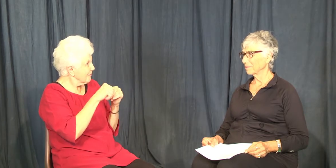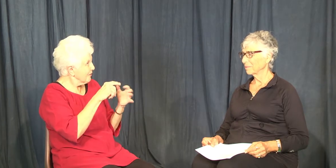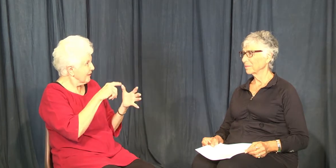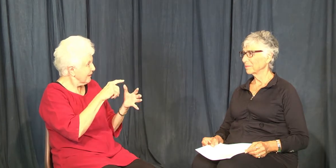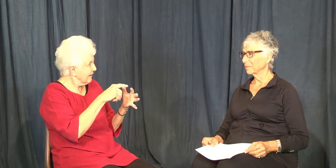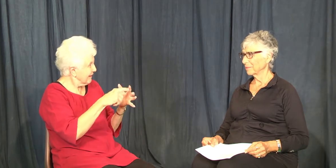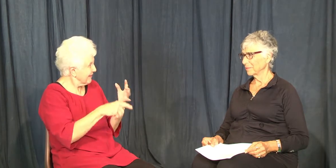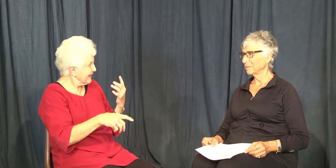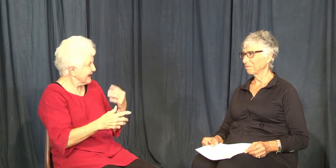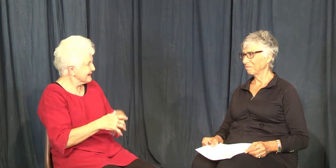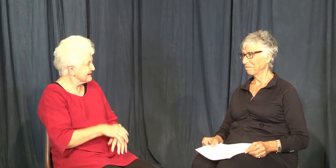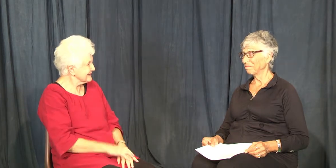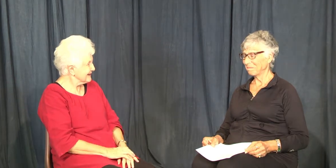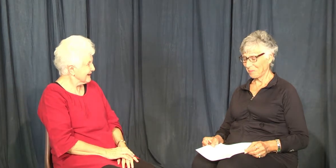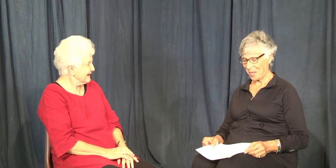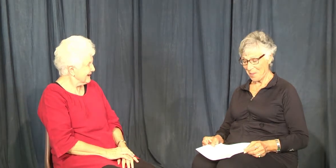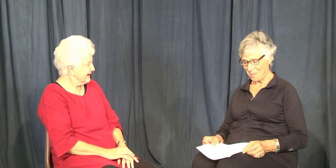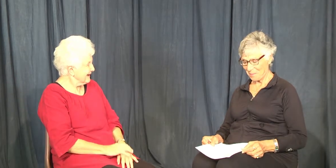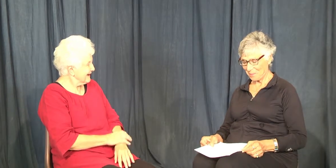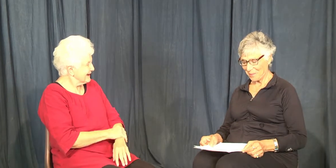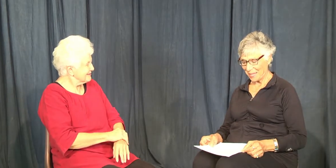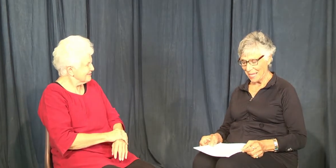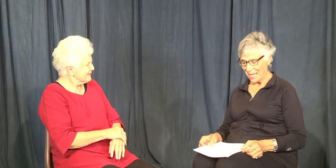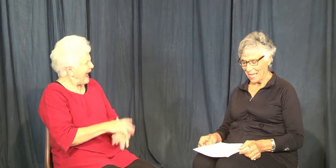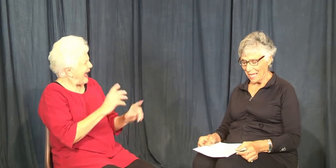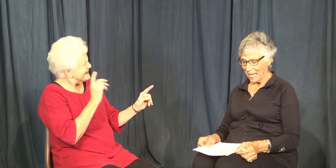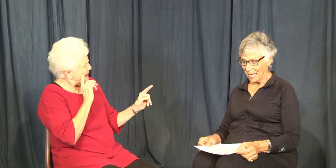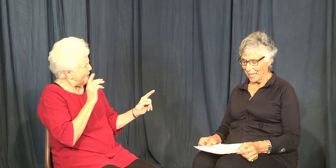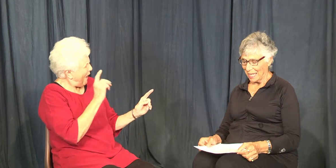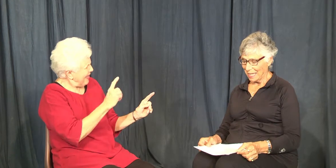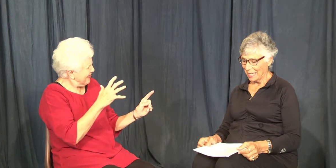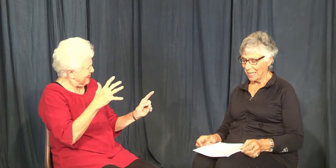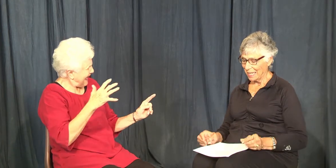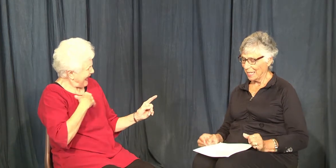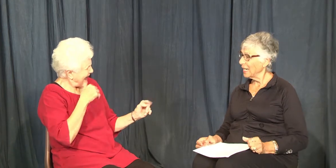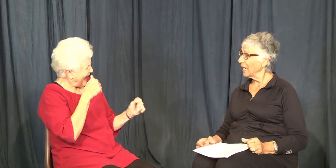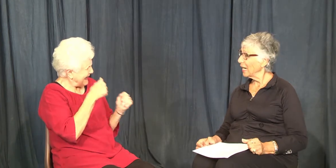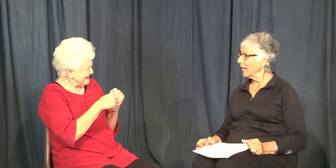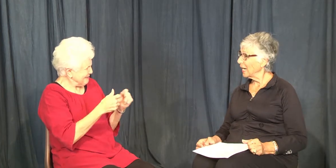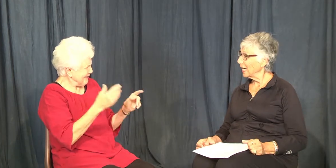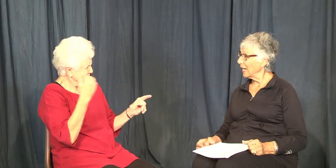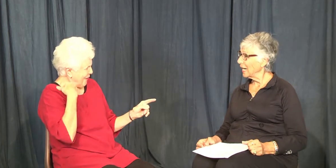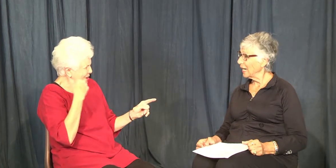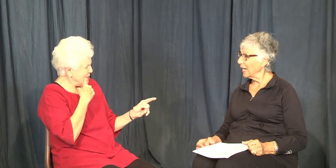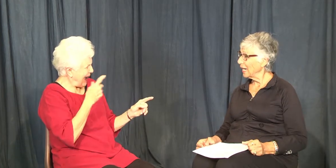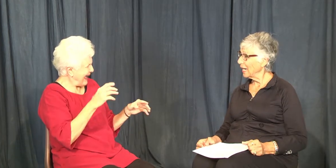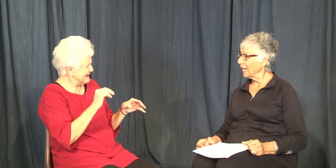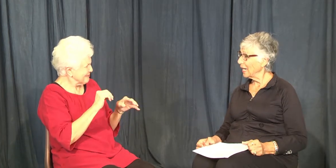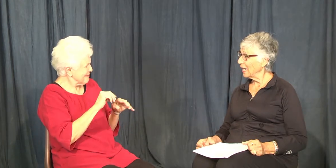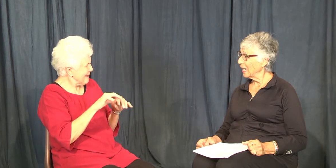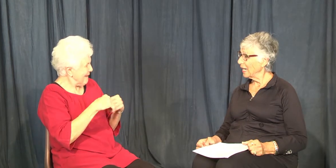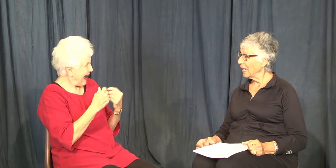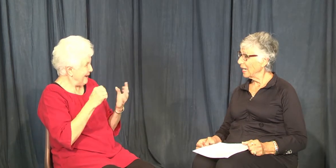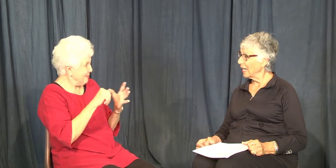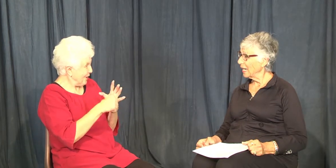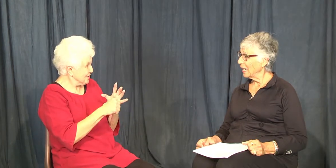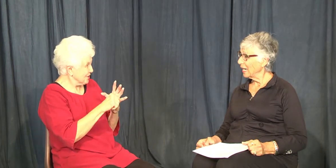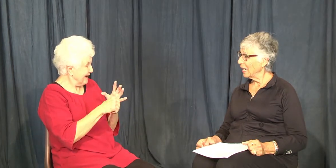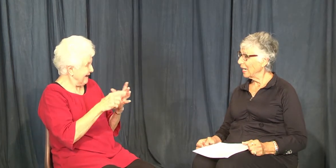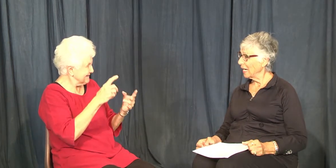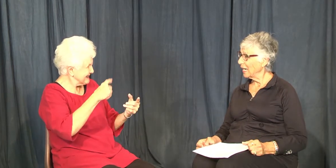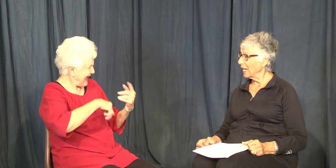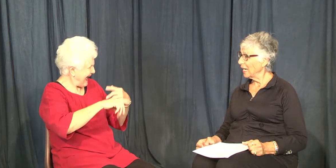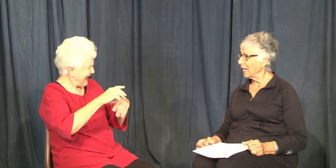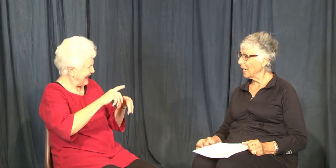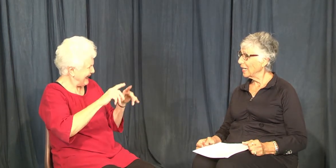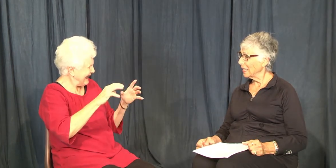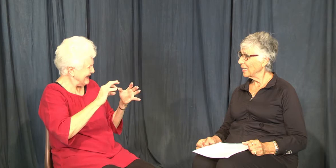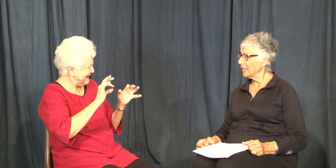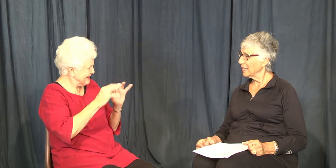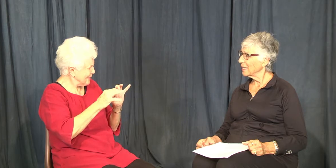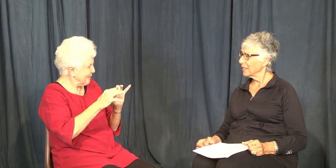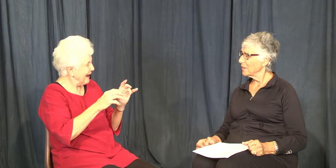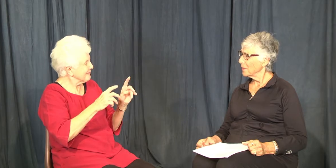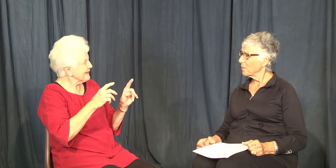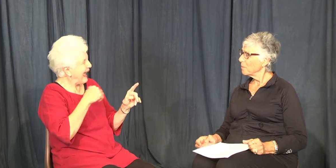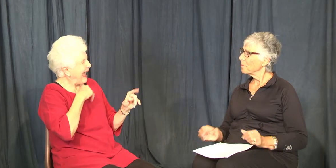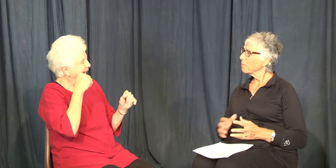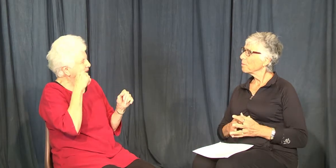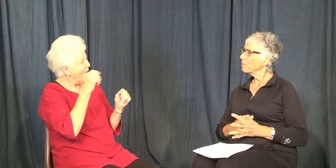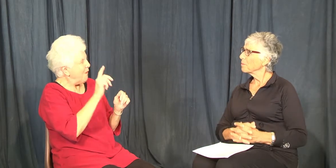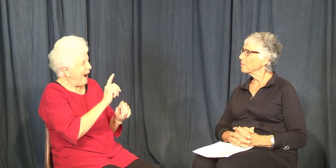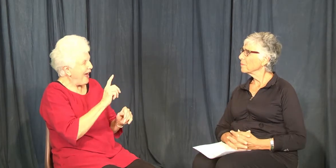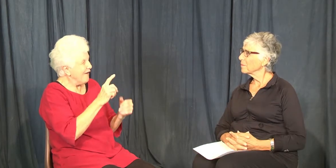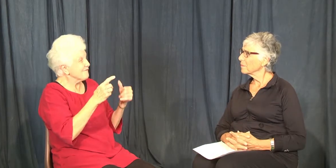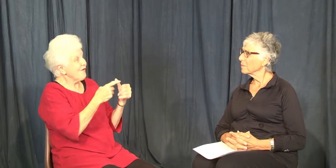I have strong memories. One thing, you asked me my impression about signing and interpreting.